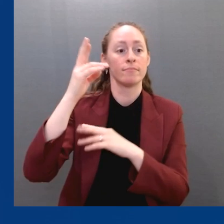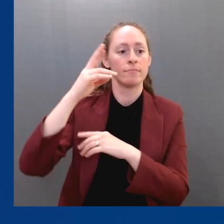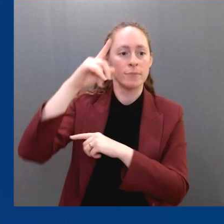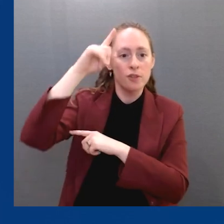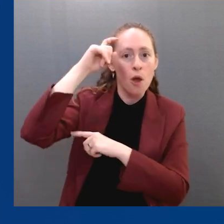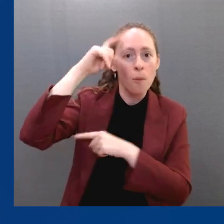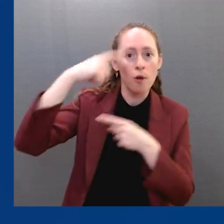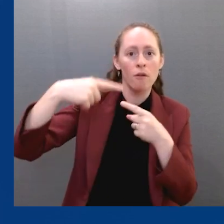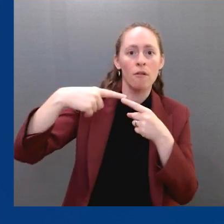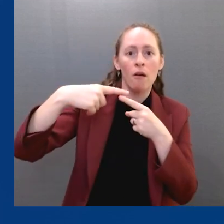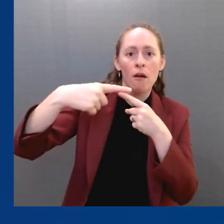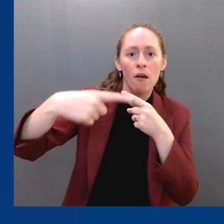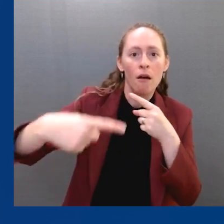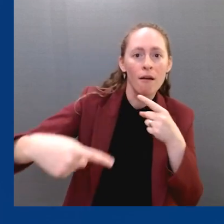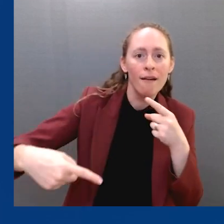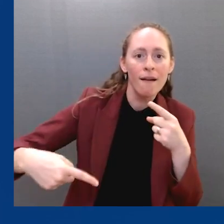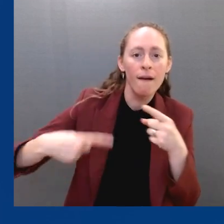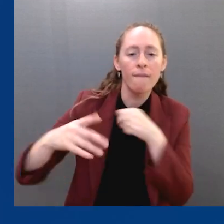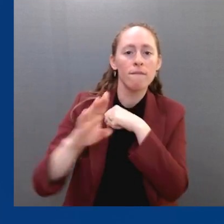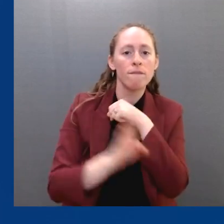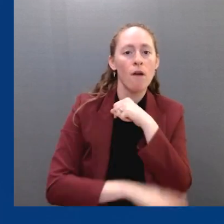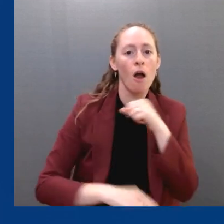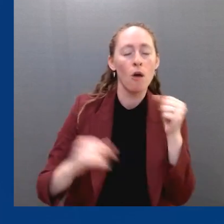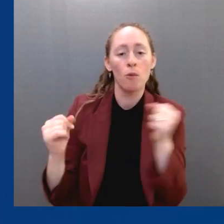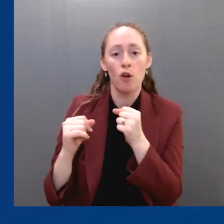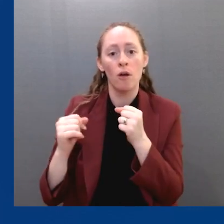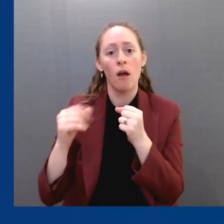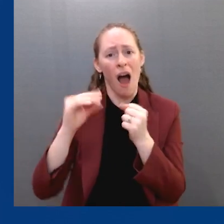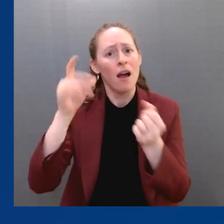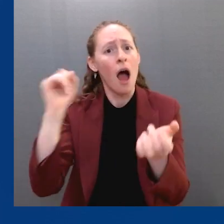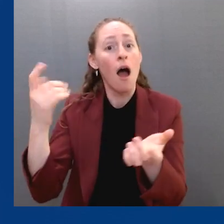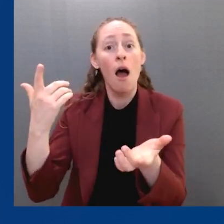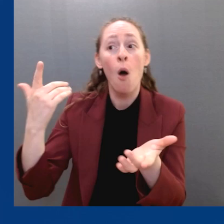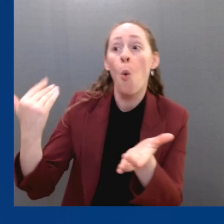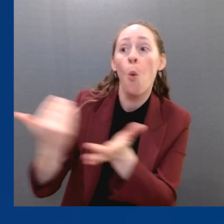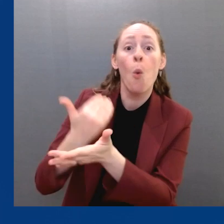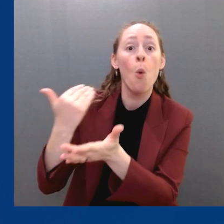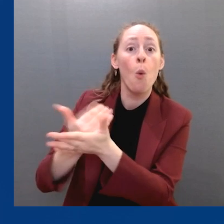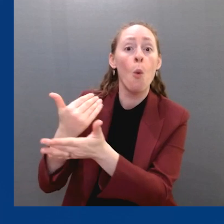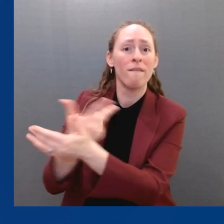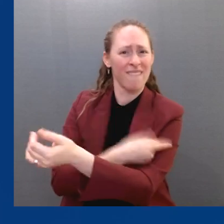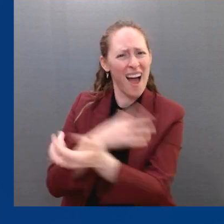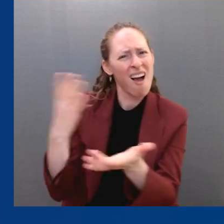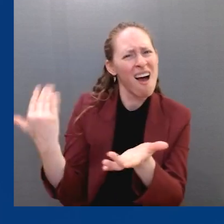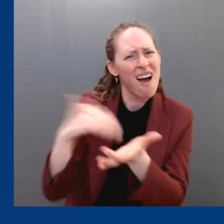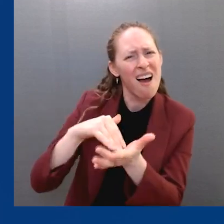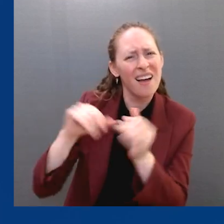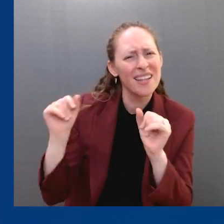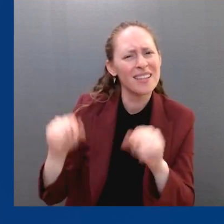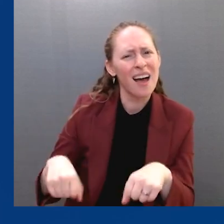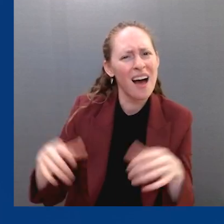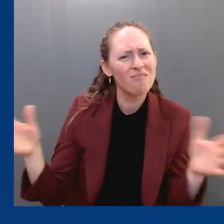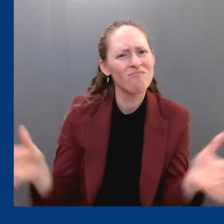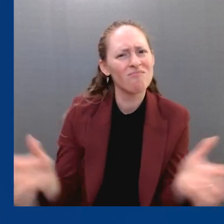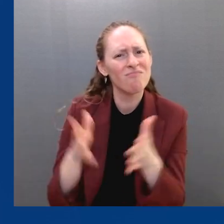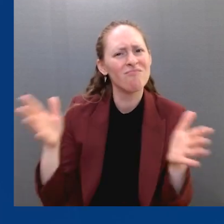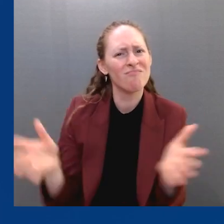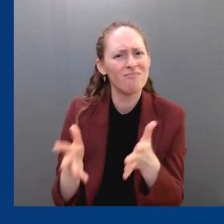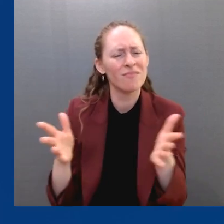from being able to get a bivalent vaccine in the fall. So that's why I think for me, it's a it's a very, very clear recommendation.